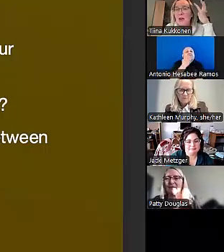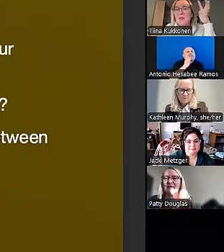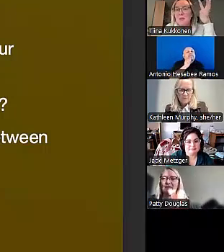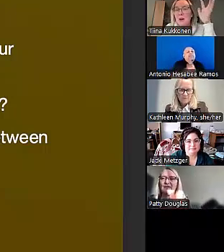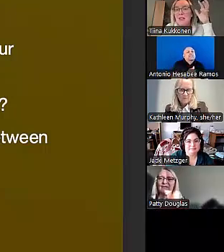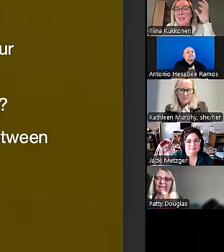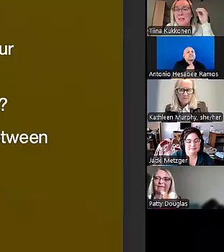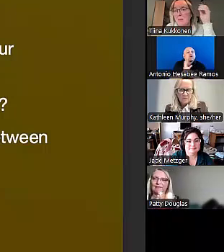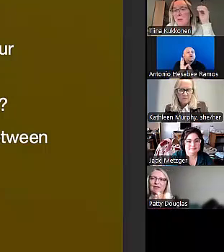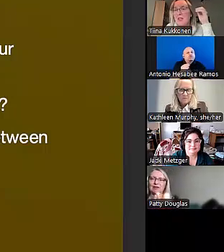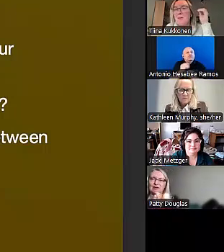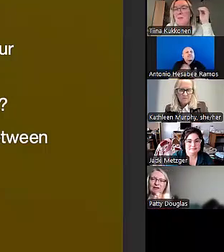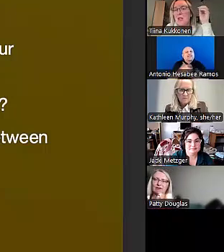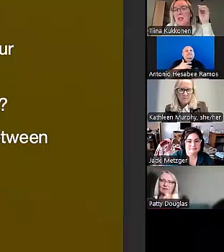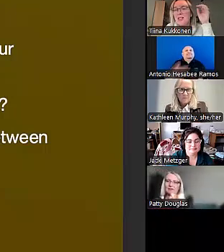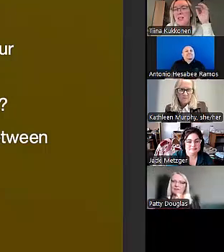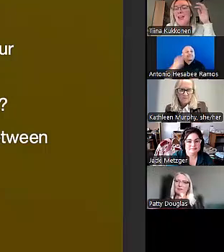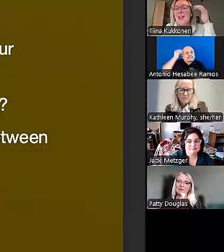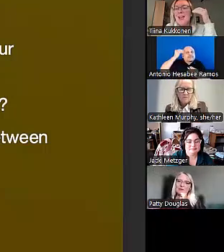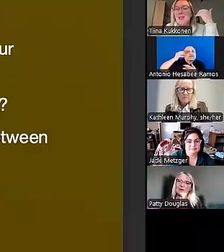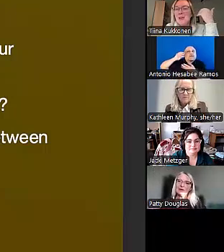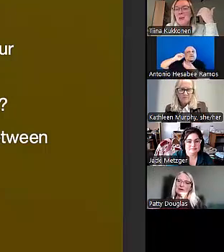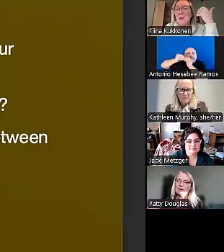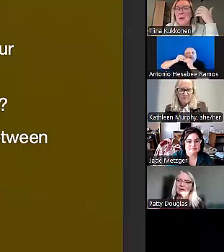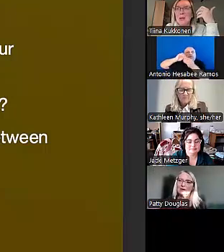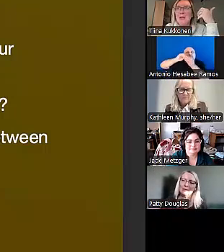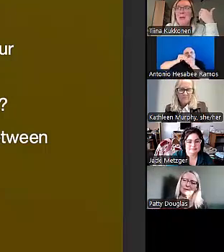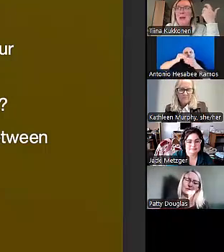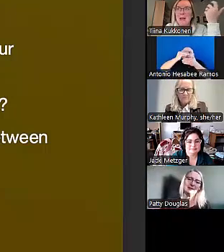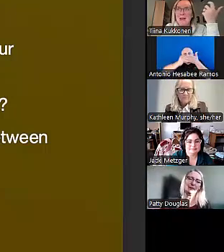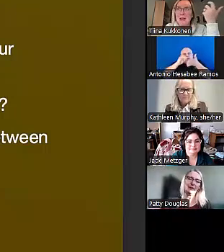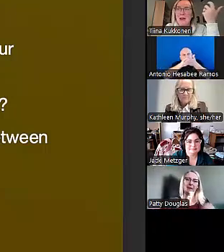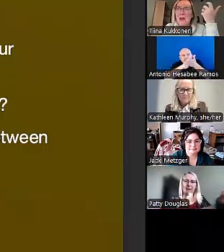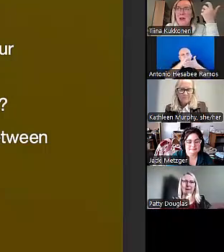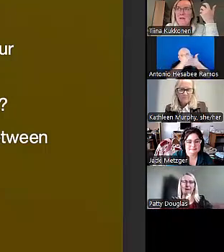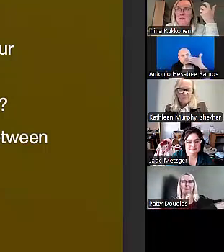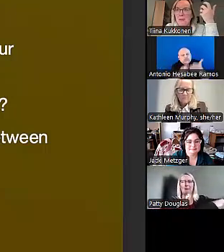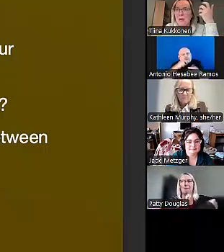comes to mind is the numbers and the metrics. And so working with Amanda on our framework,